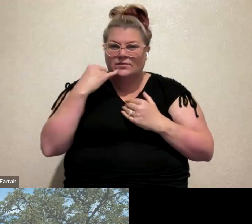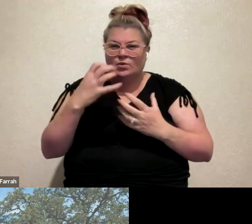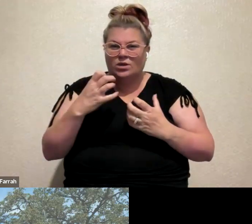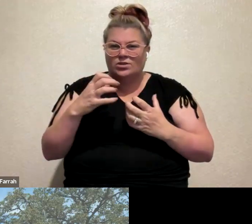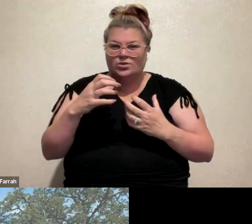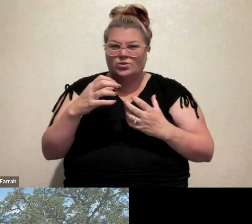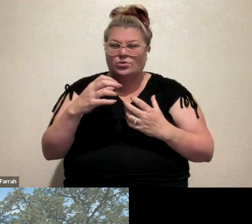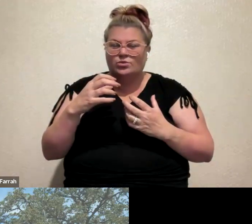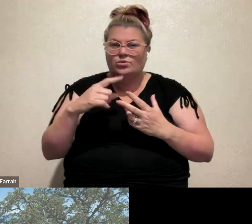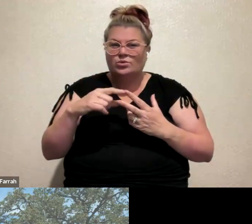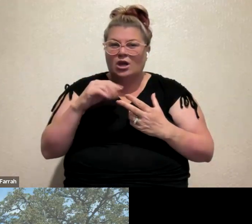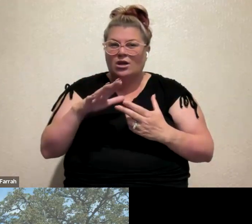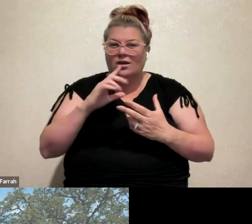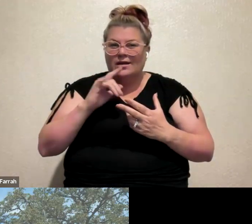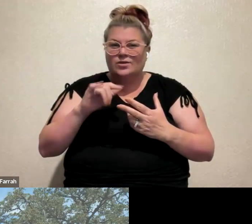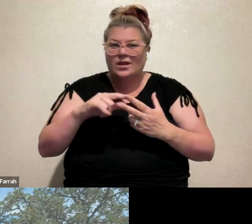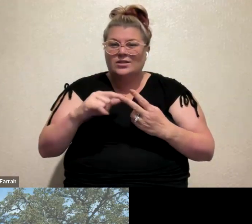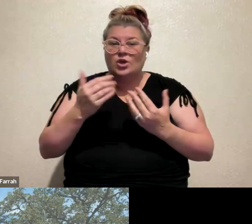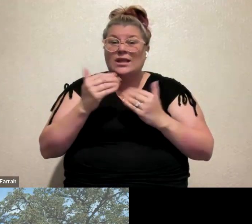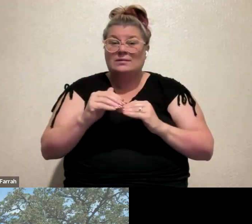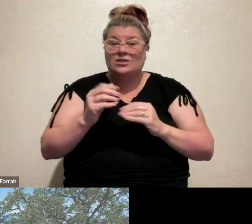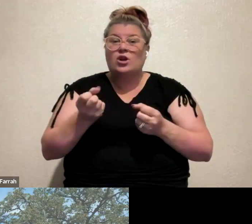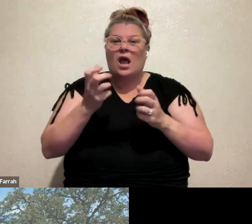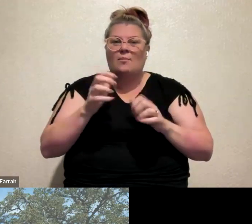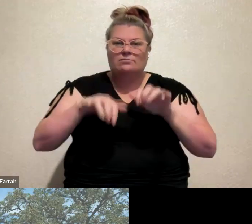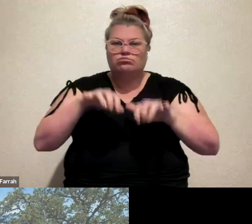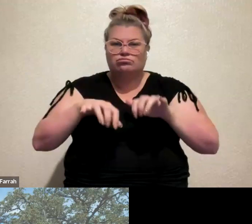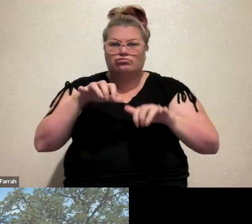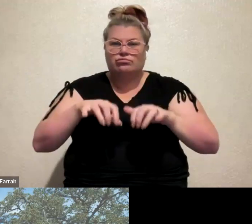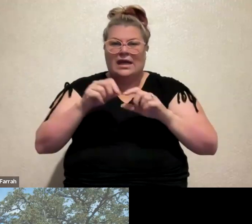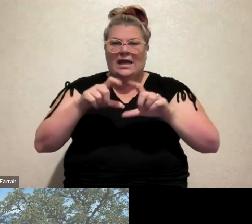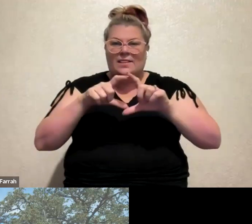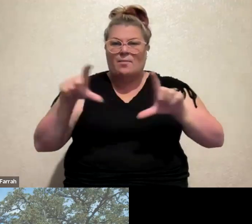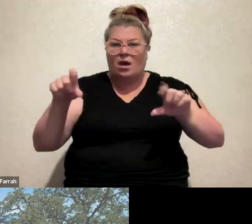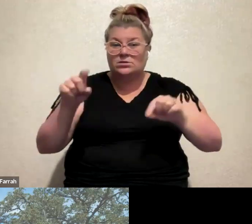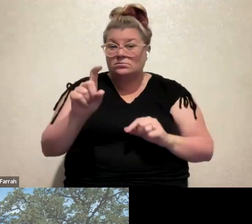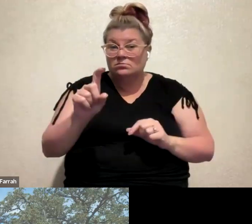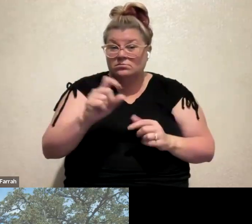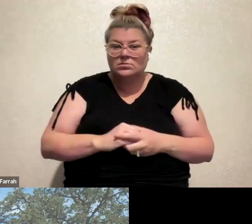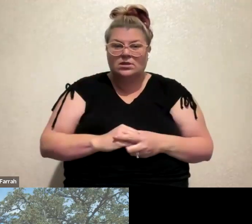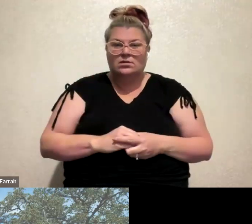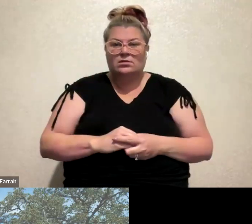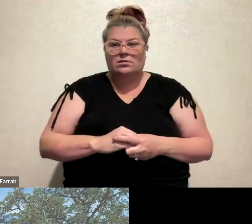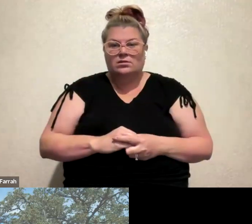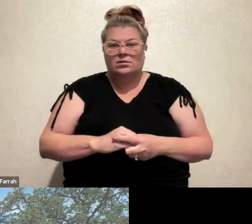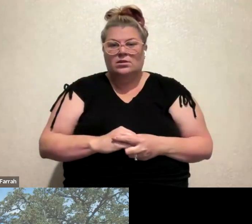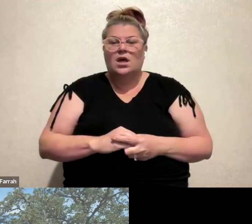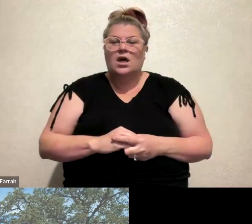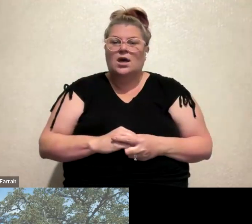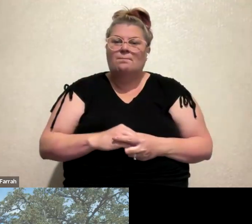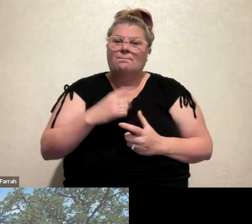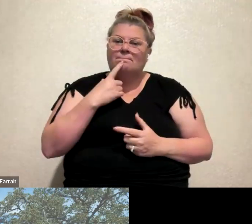with that, is there a limitation on the amount of text that can go into those text boxes? Yeah. so